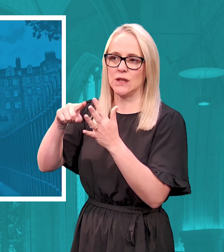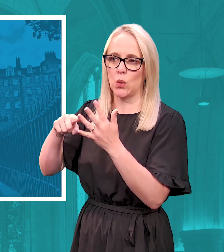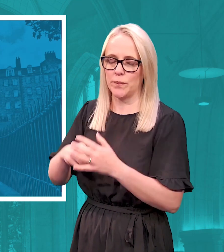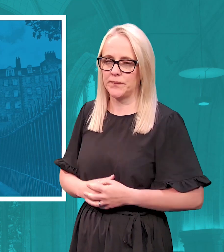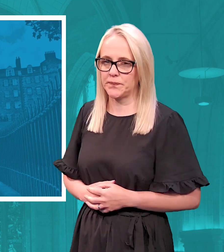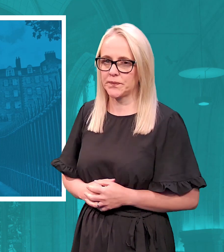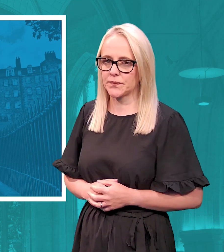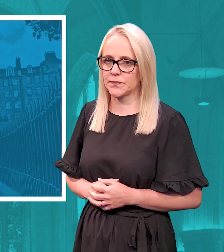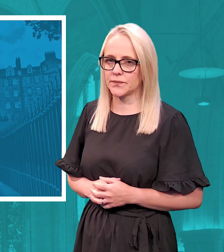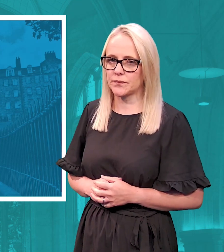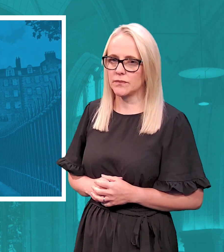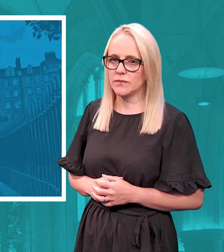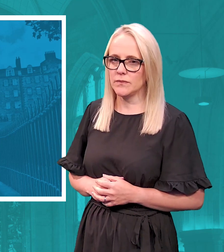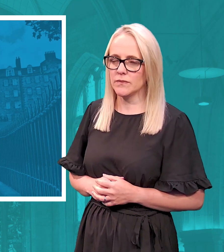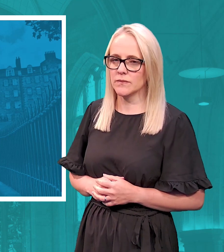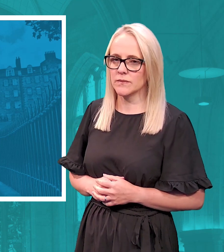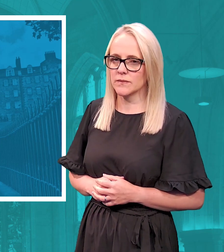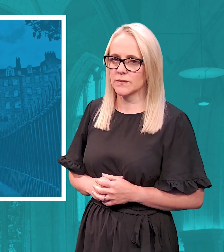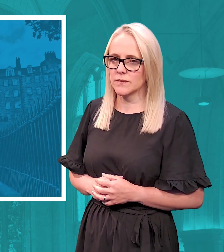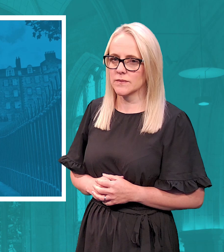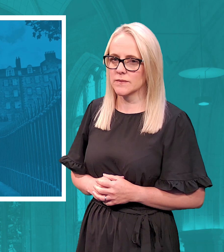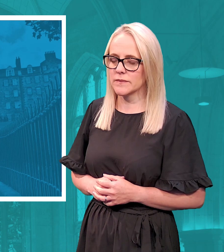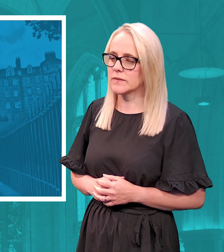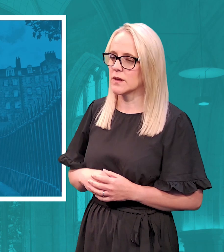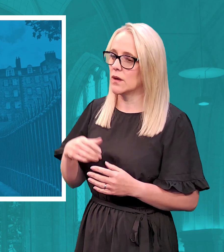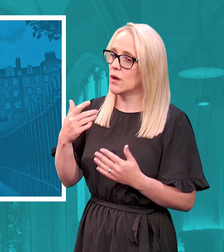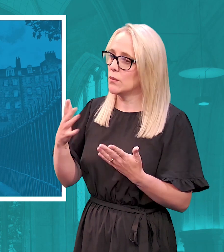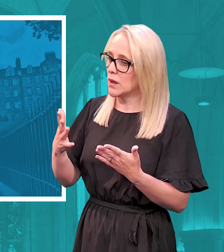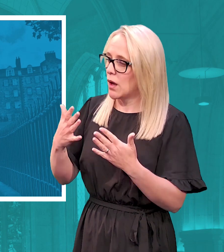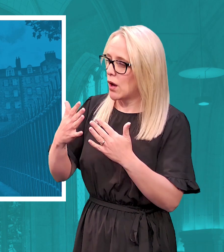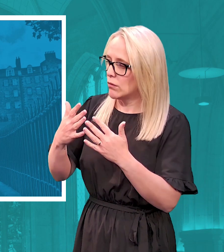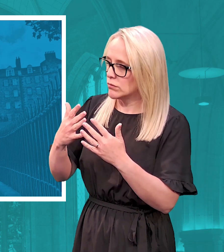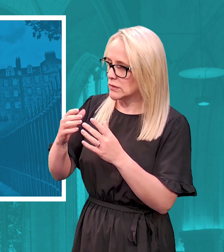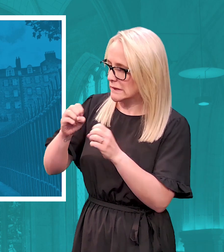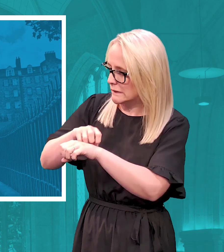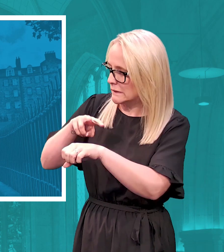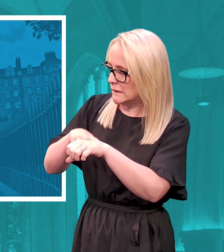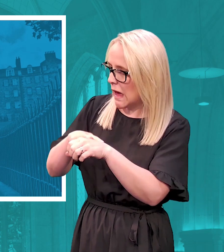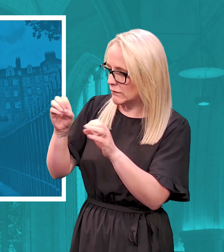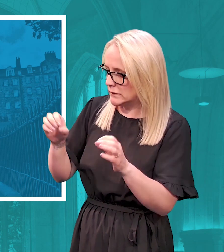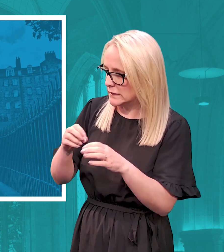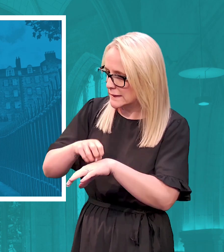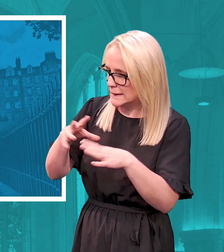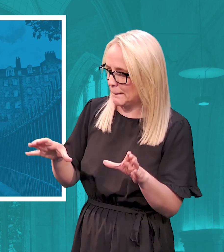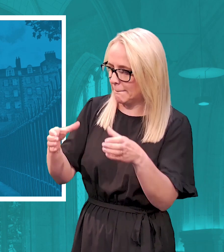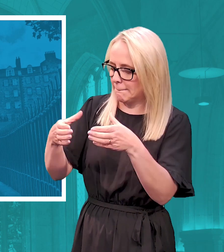This has seen a re-building and re-balancing of the staff team with a range of professional, technical,